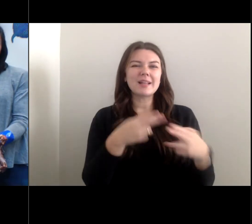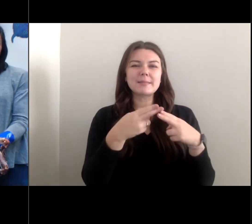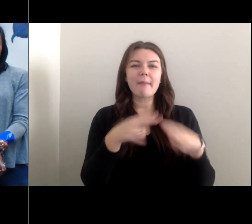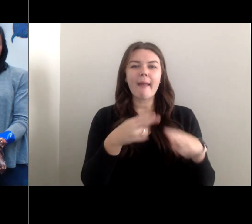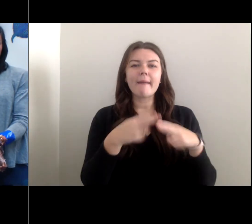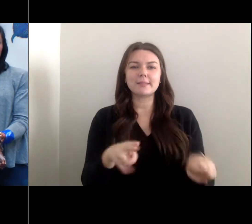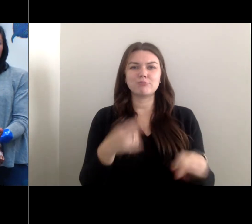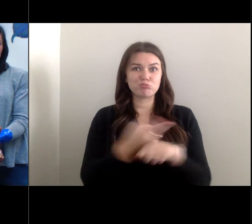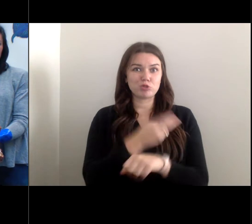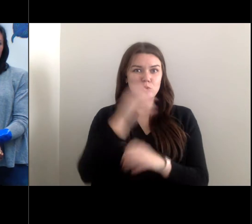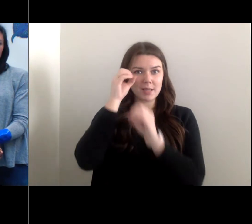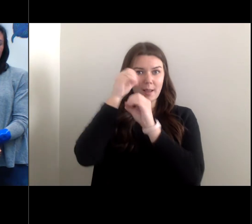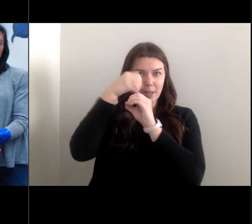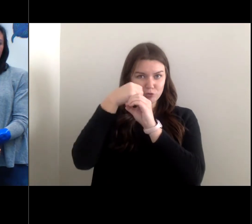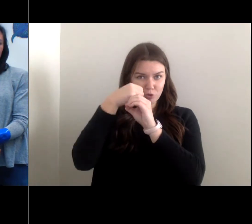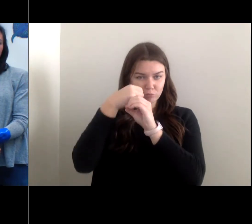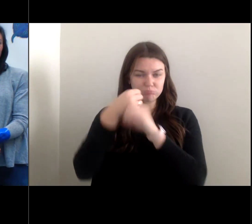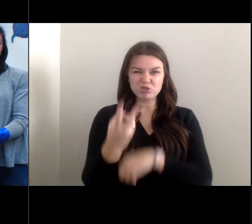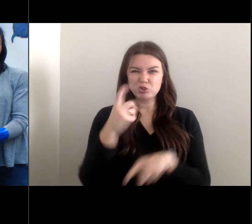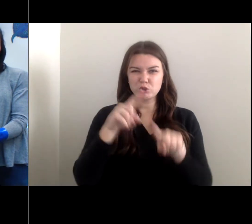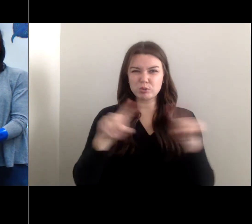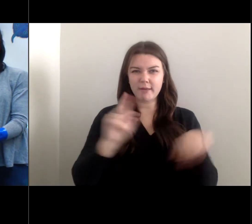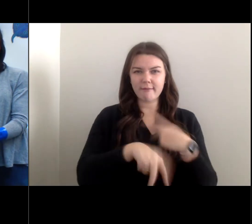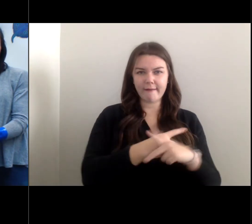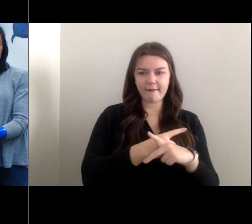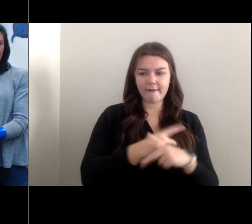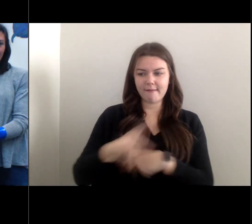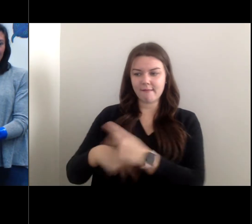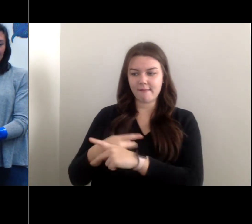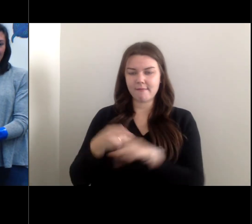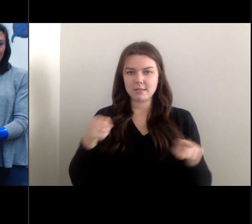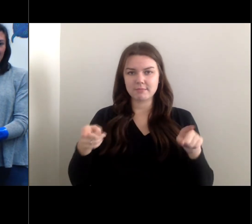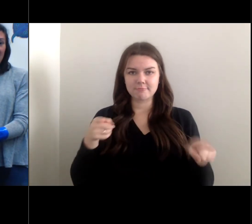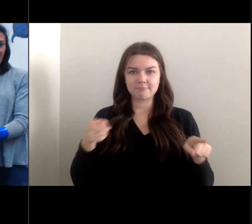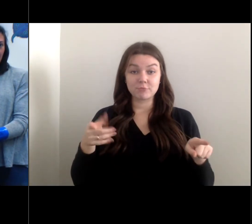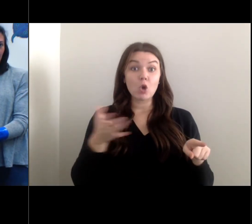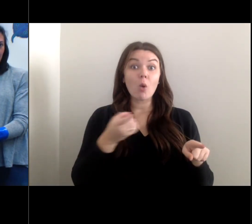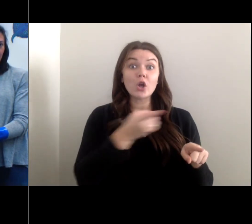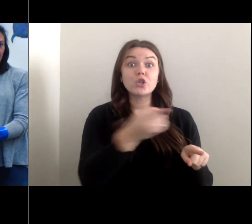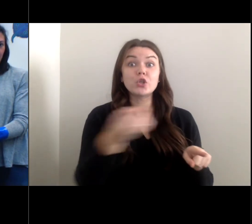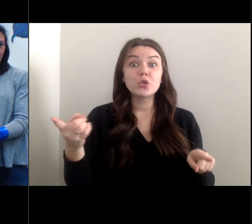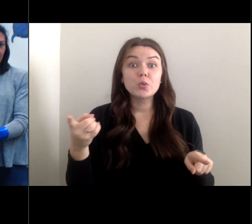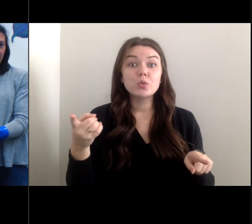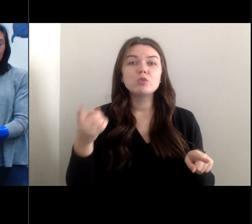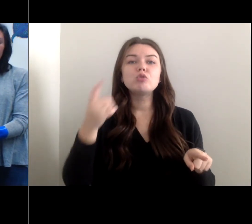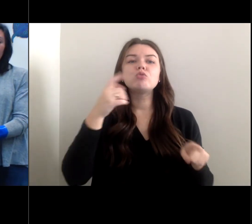We're going to look at two different samples of eggs. And I want you guys to be scientists and take some observations.